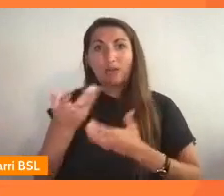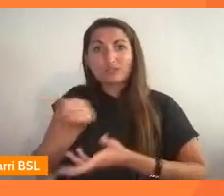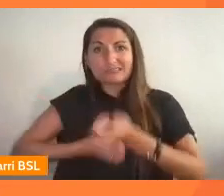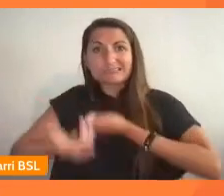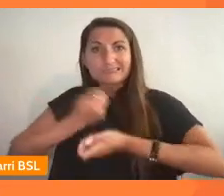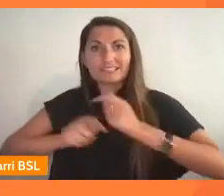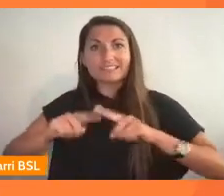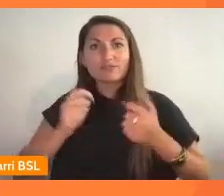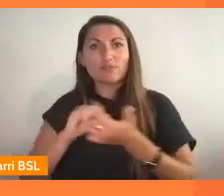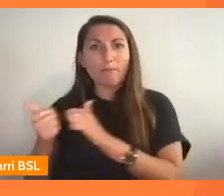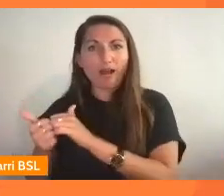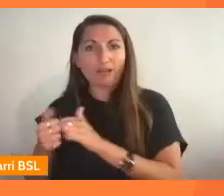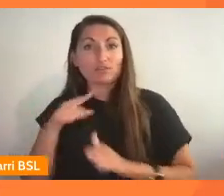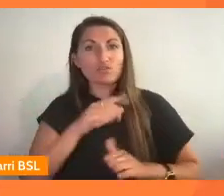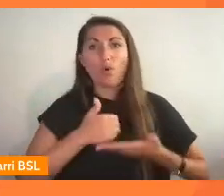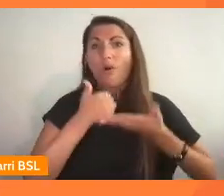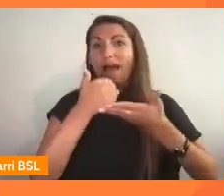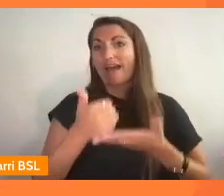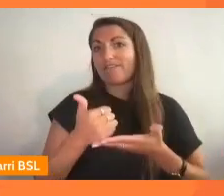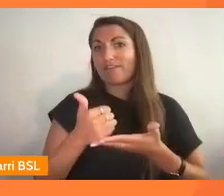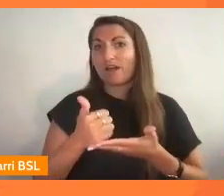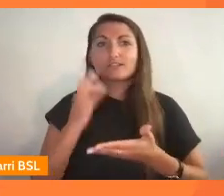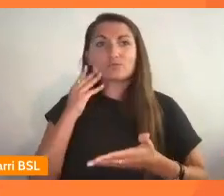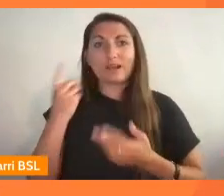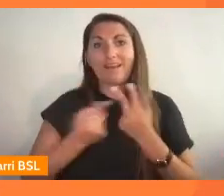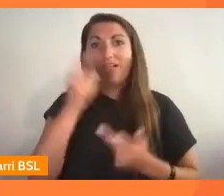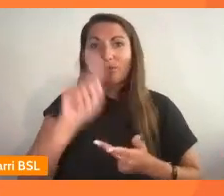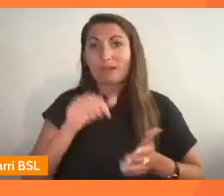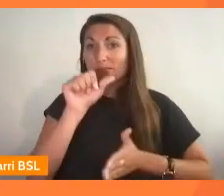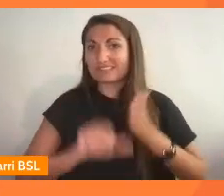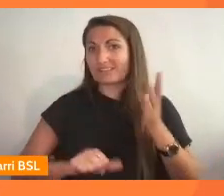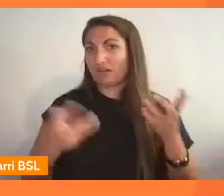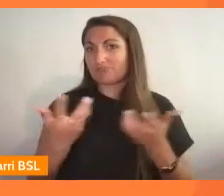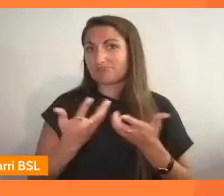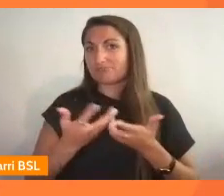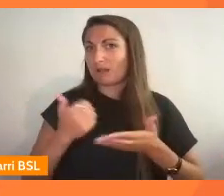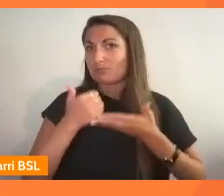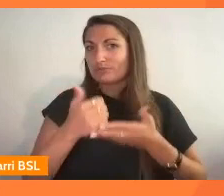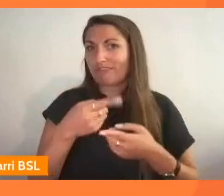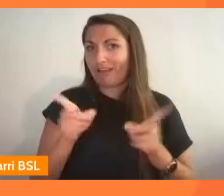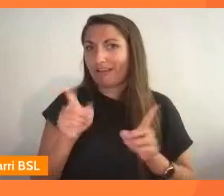give to other people starting out on this road? Sure.